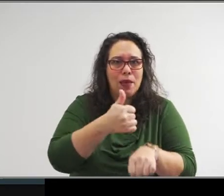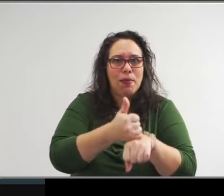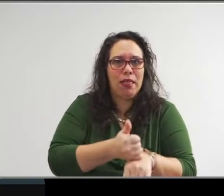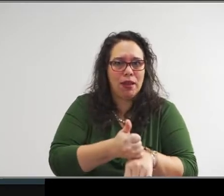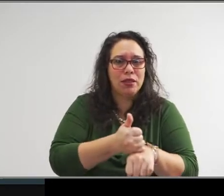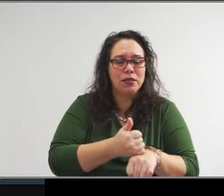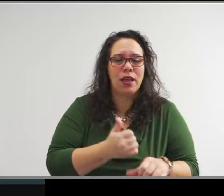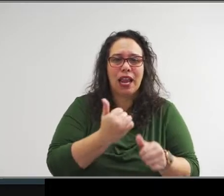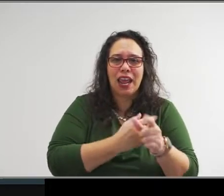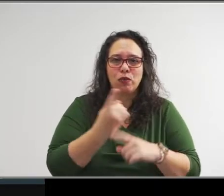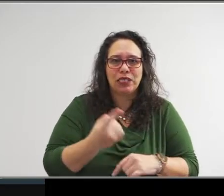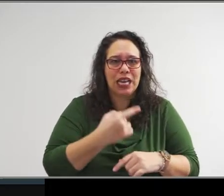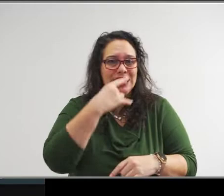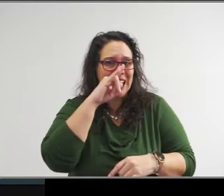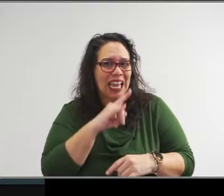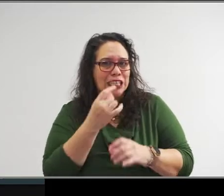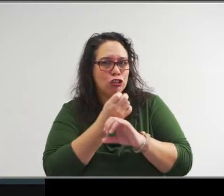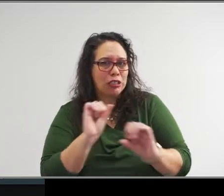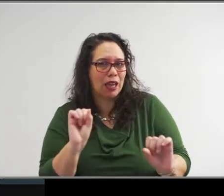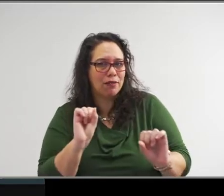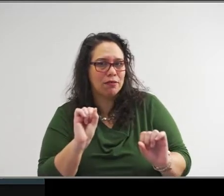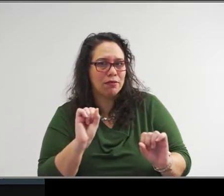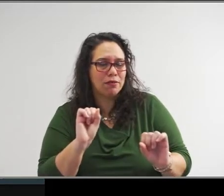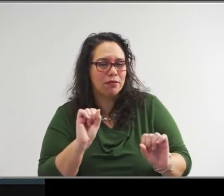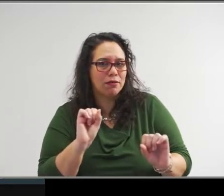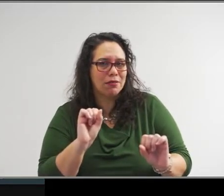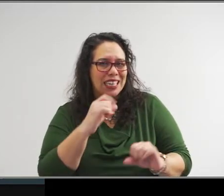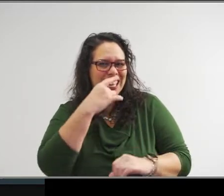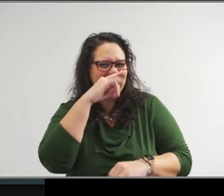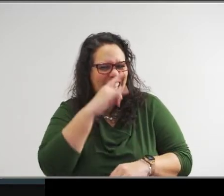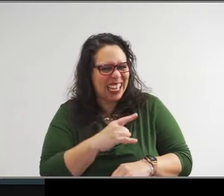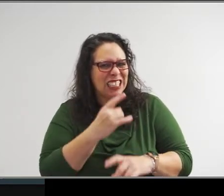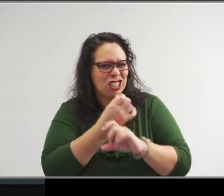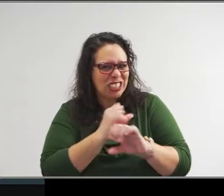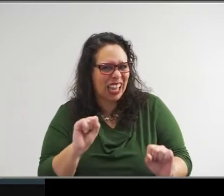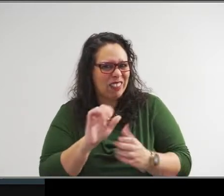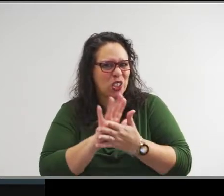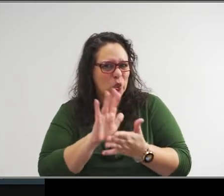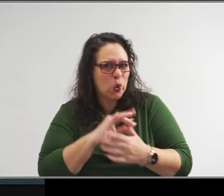And everyone says, kids are safe for it at school. Well, kids are only safer at school when community transmission is low.